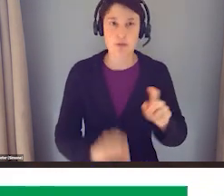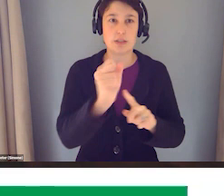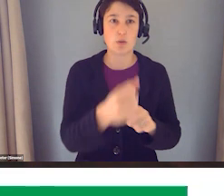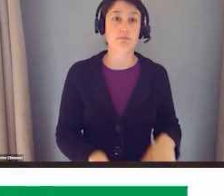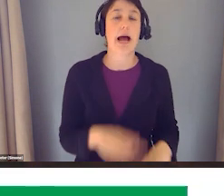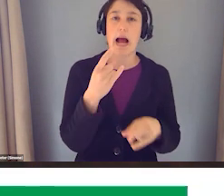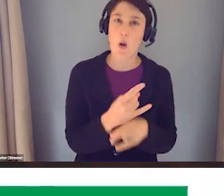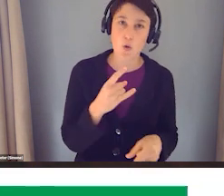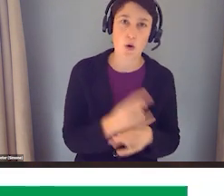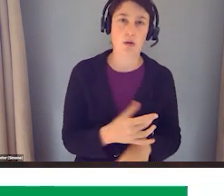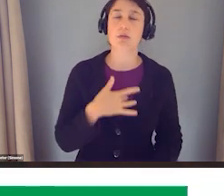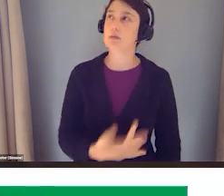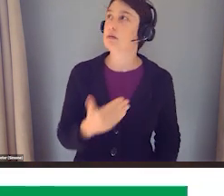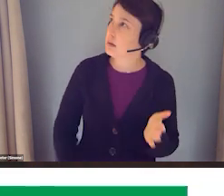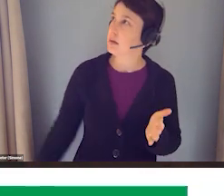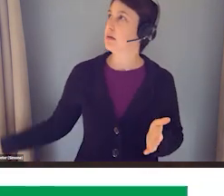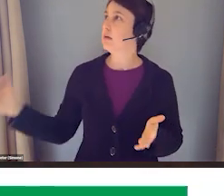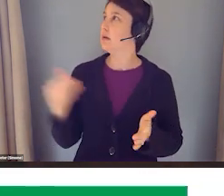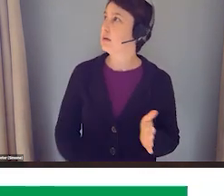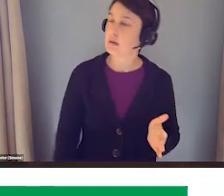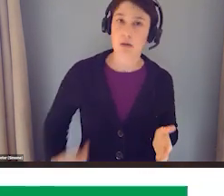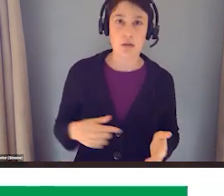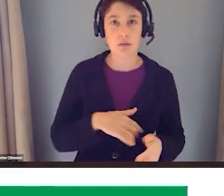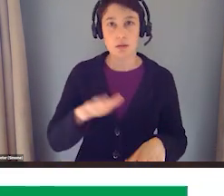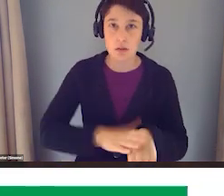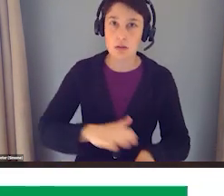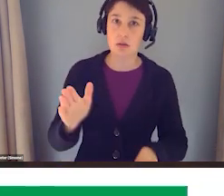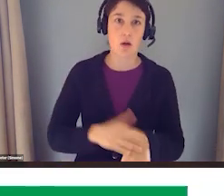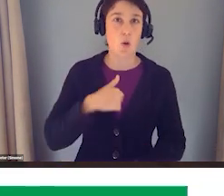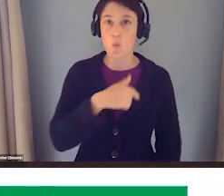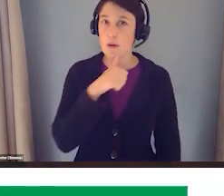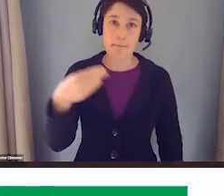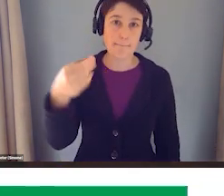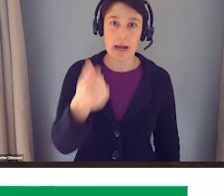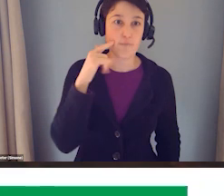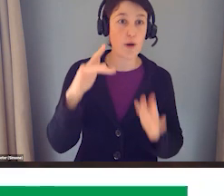We're not paying for networking time, cocktail hours, anything like that.